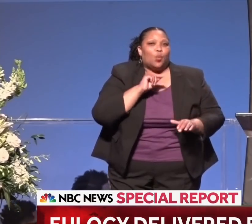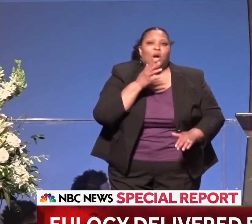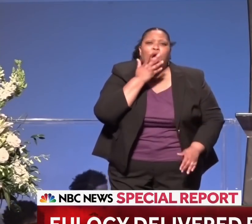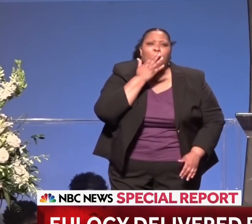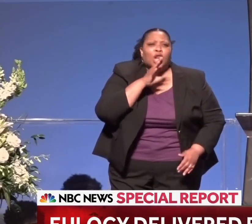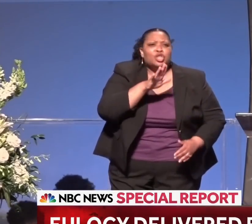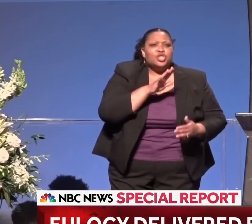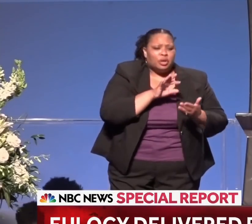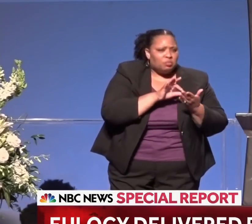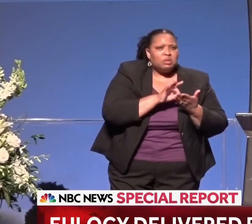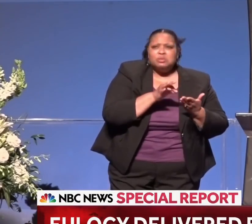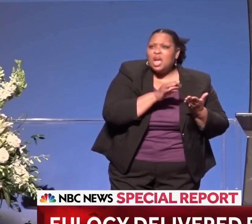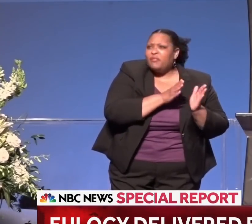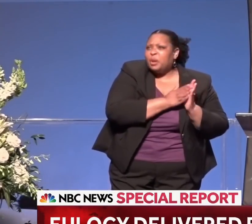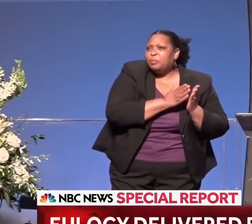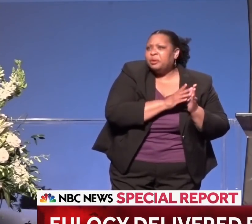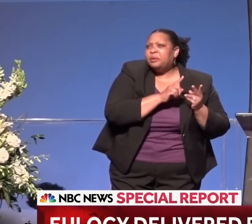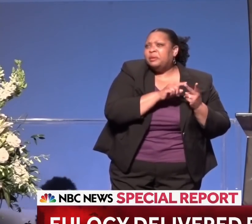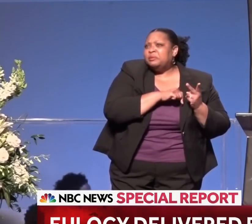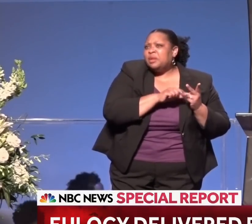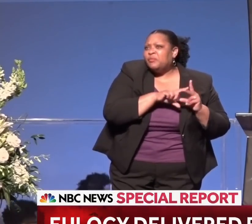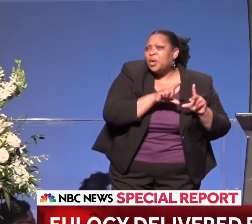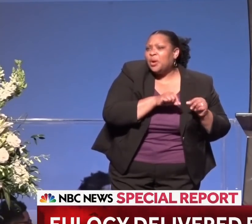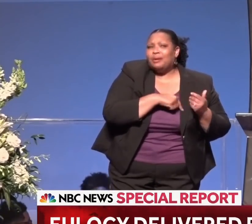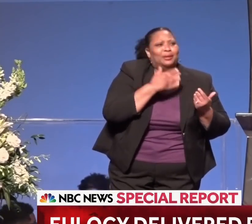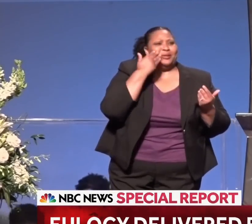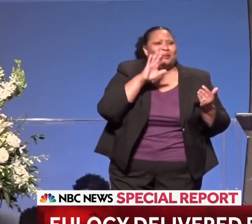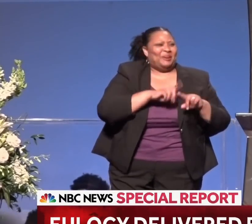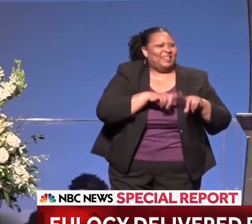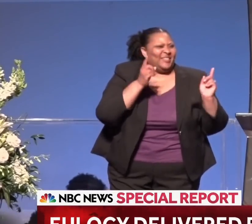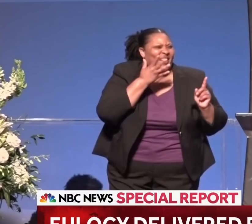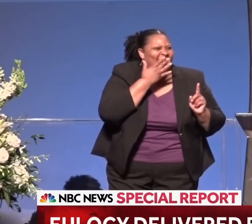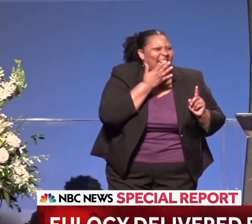THAT, BUT THE WAY I KNOW, IF